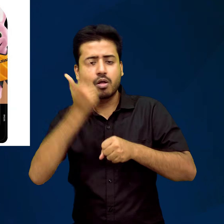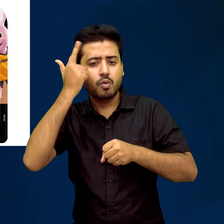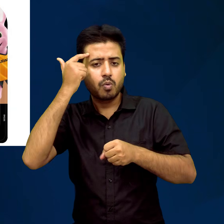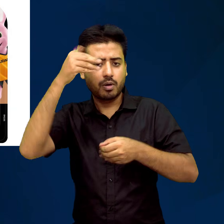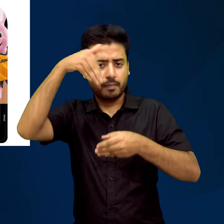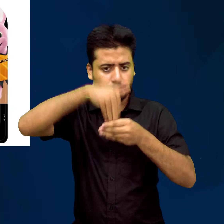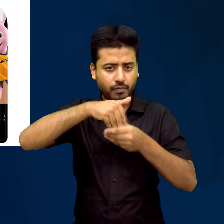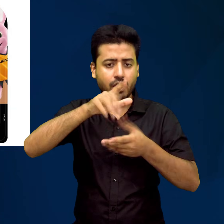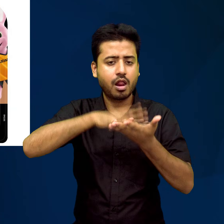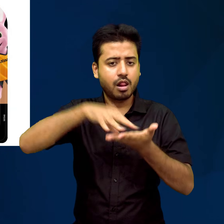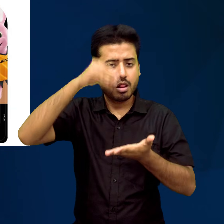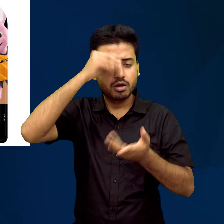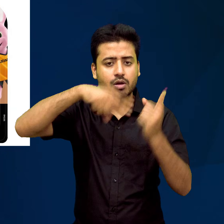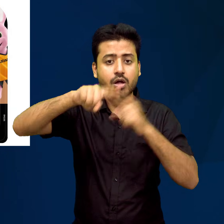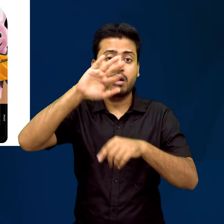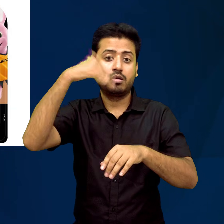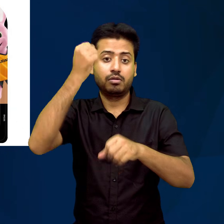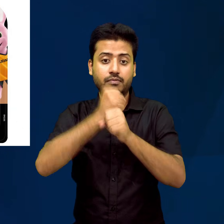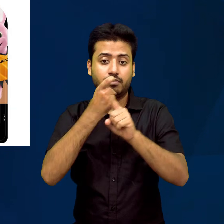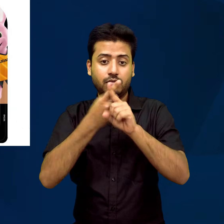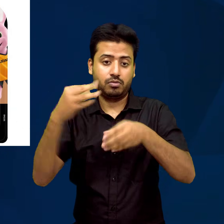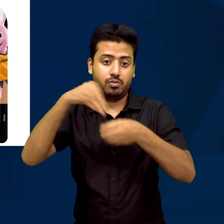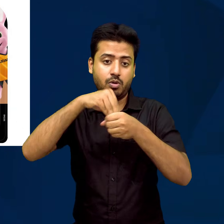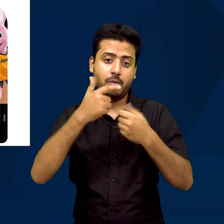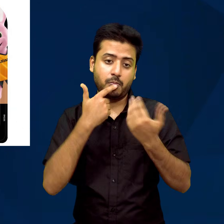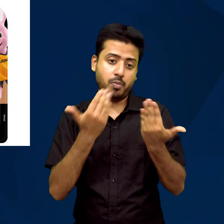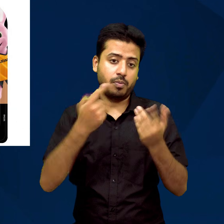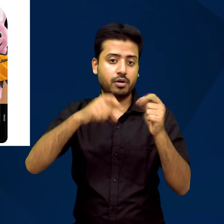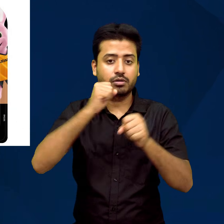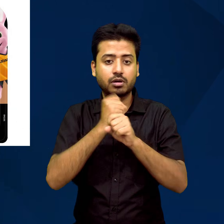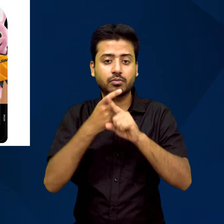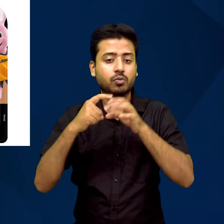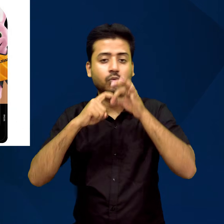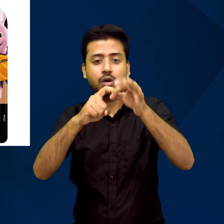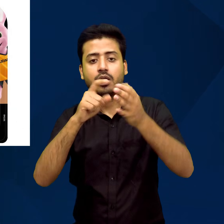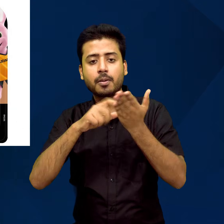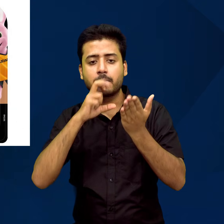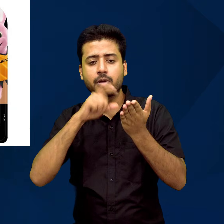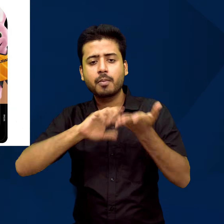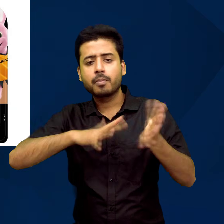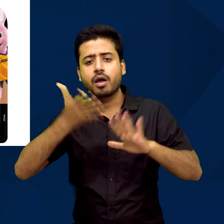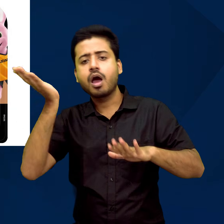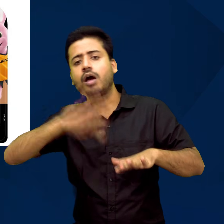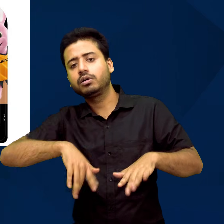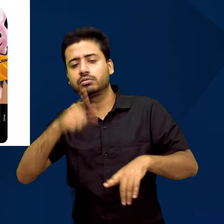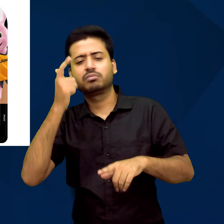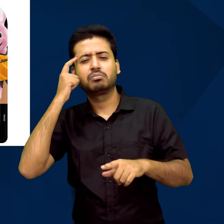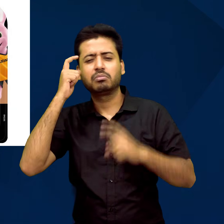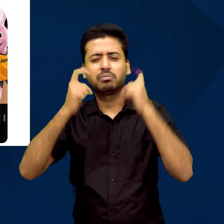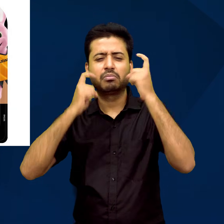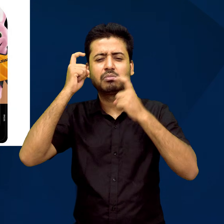used to boil water. The expanding steam does the actual mechanical work of generating power. One